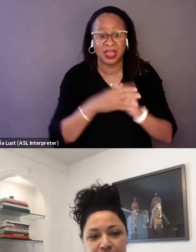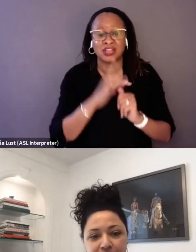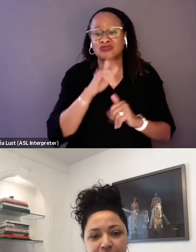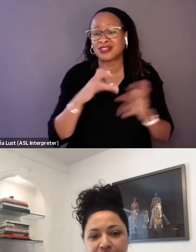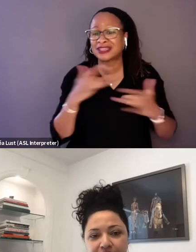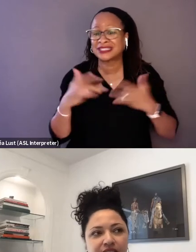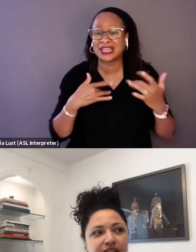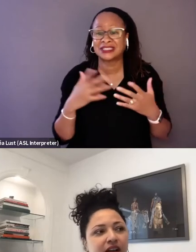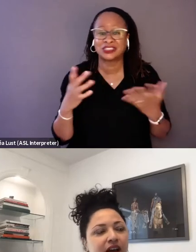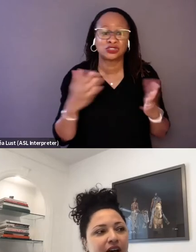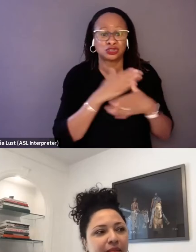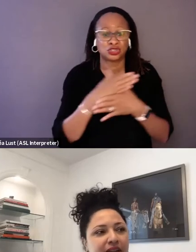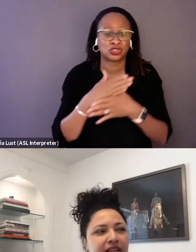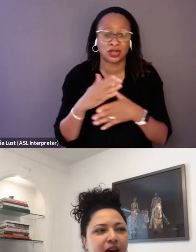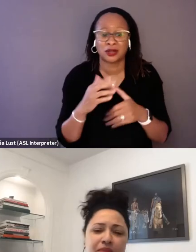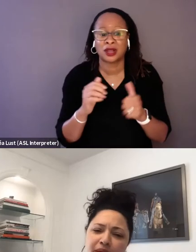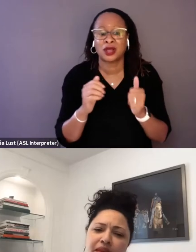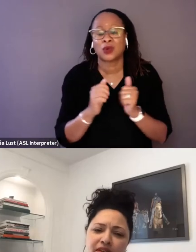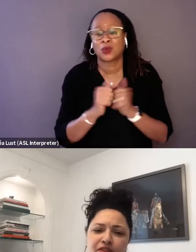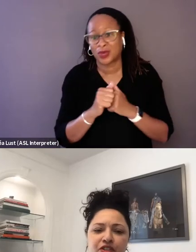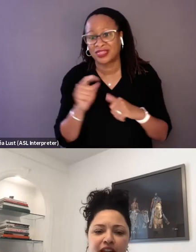to share with the facts and to help them even understand,